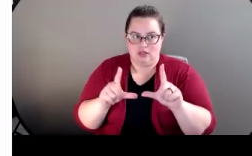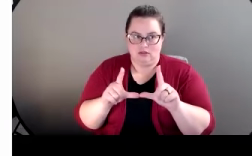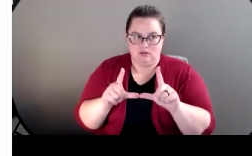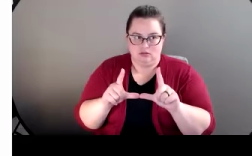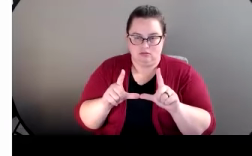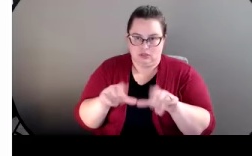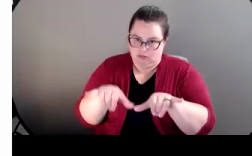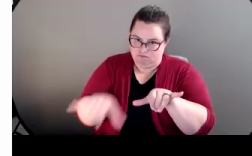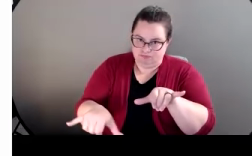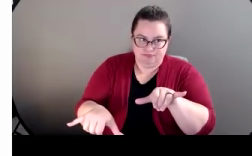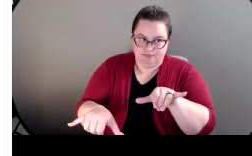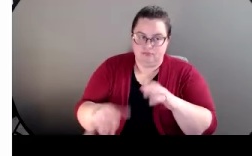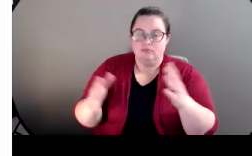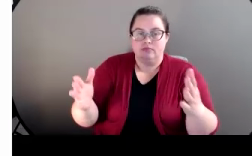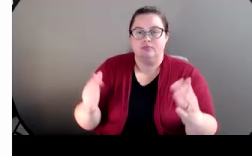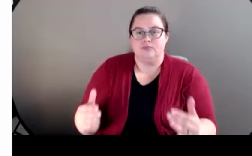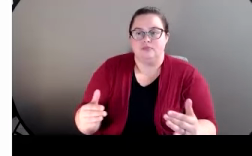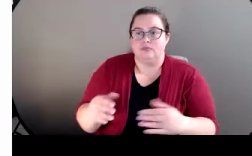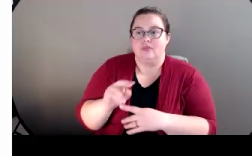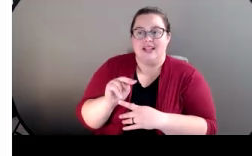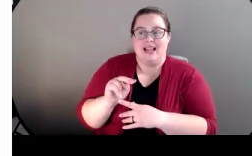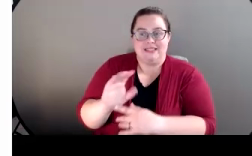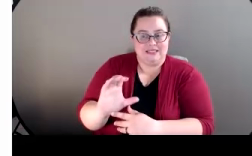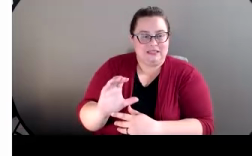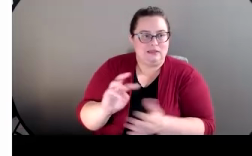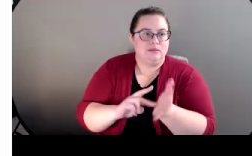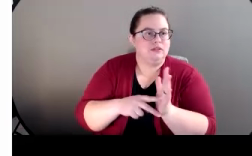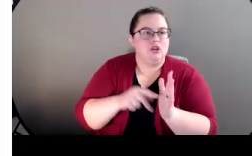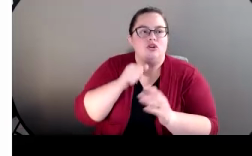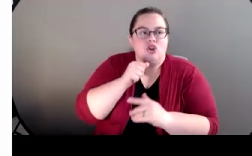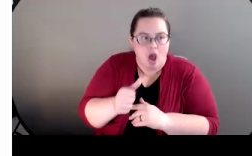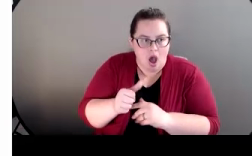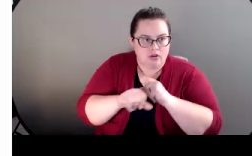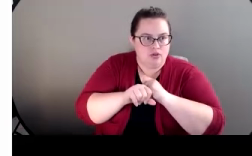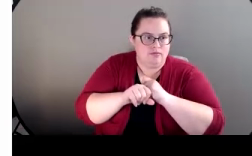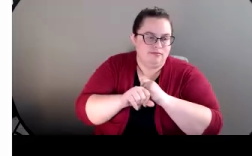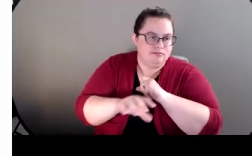The NC means noncommercial and that means that it can't be sold.